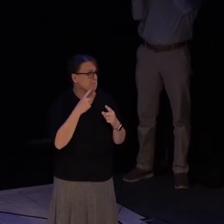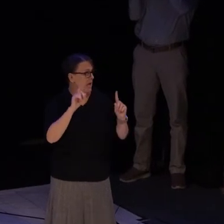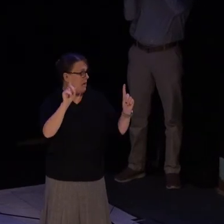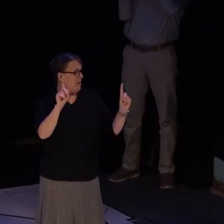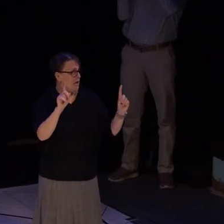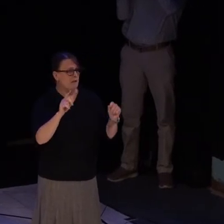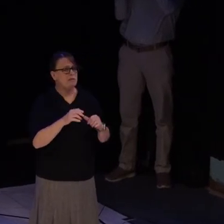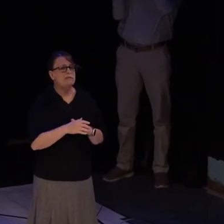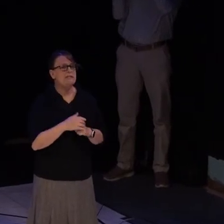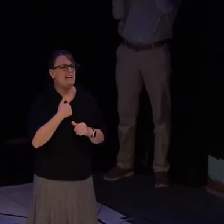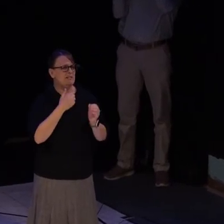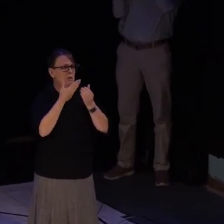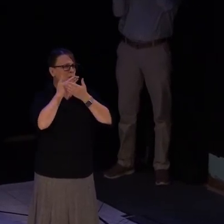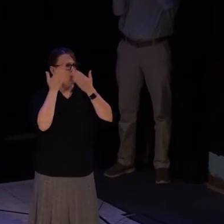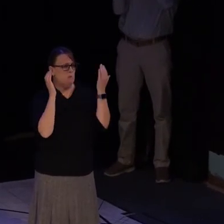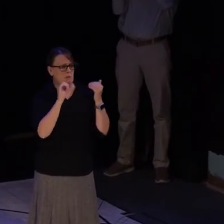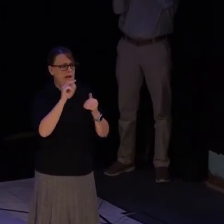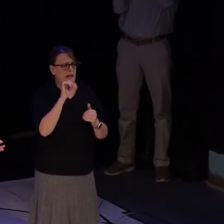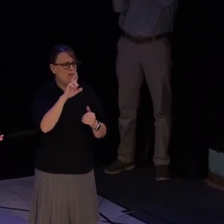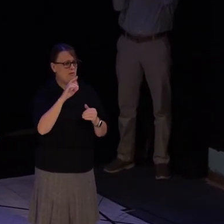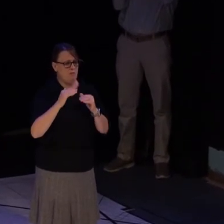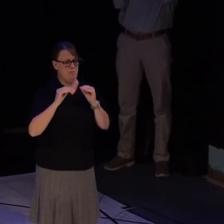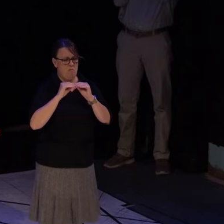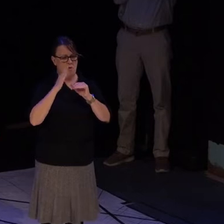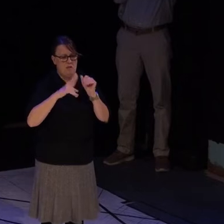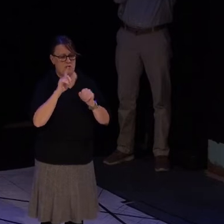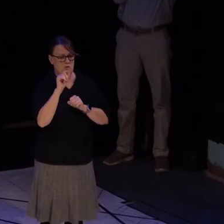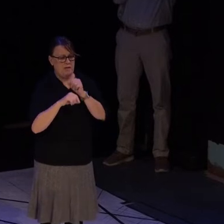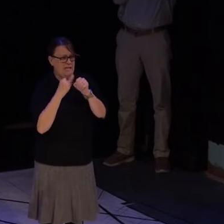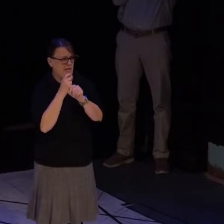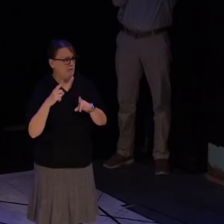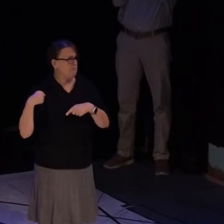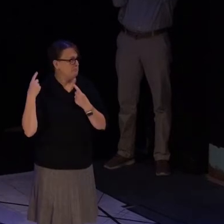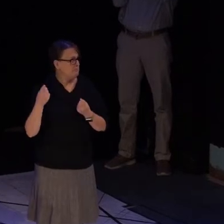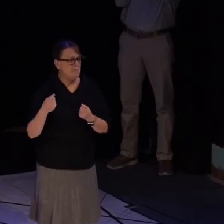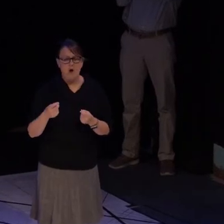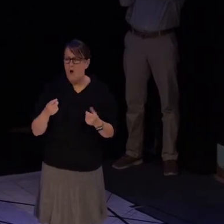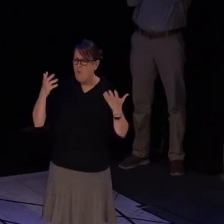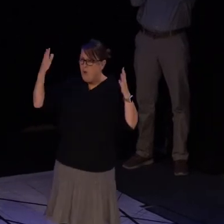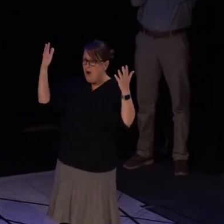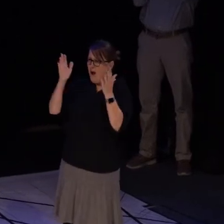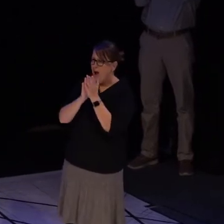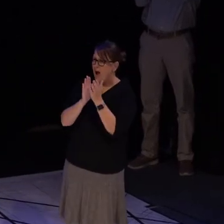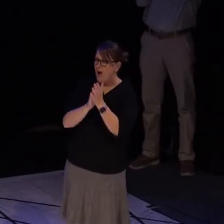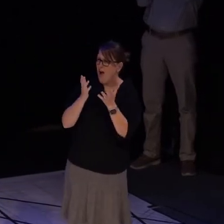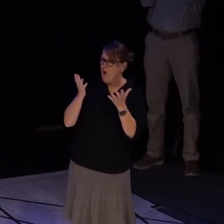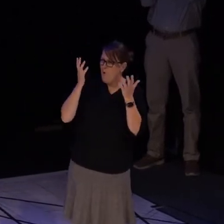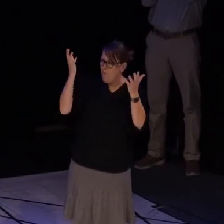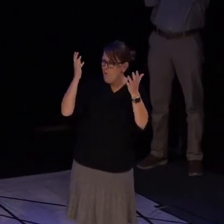I've been cancer free for over 20 years now. (audience applauds)